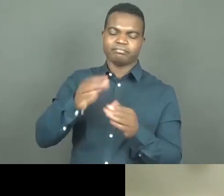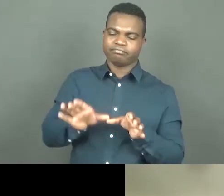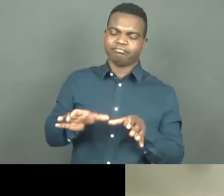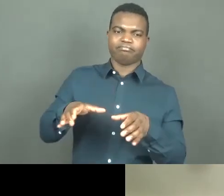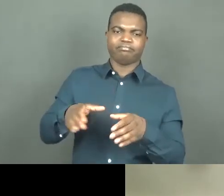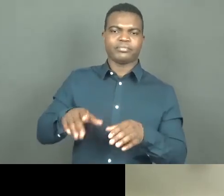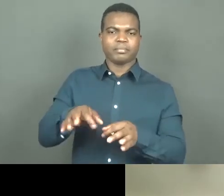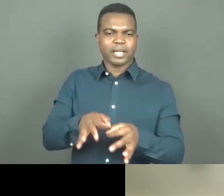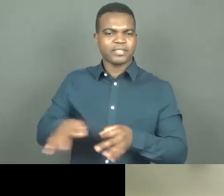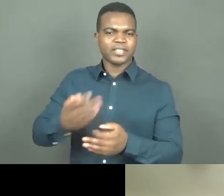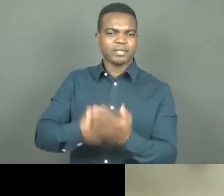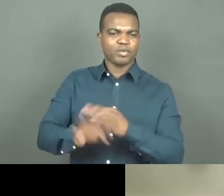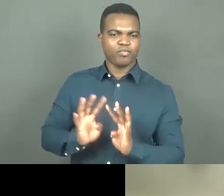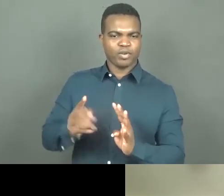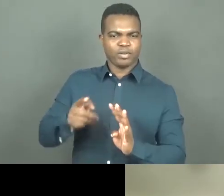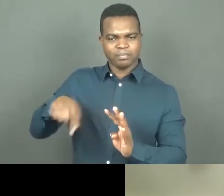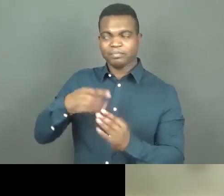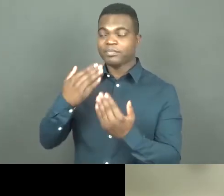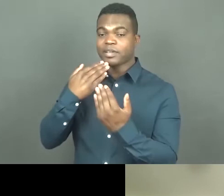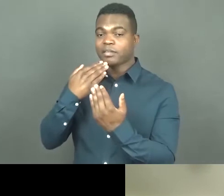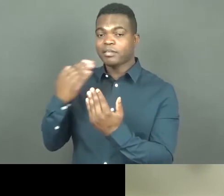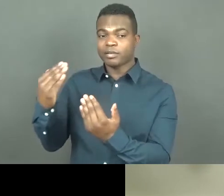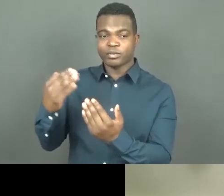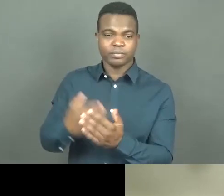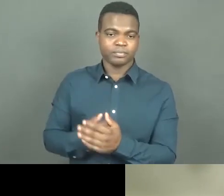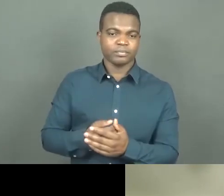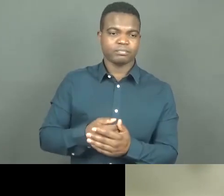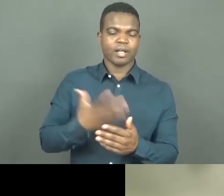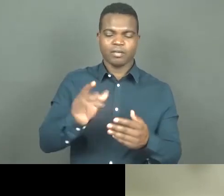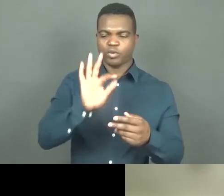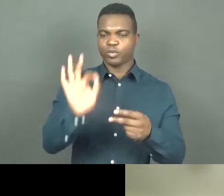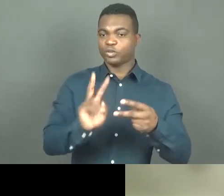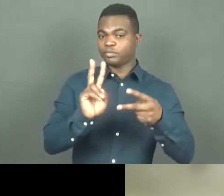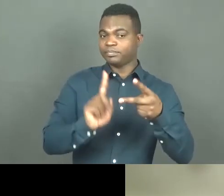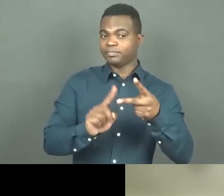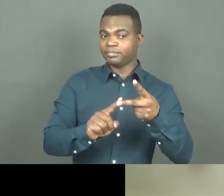data available through the census and additional disability survey. Can you share an example how